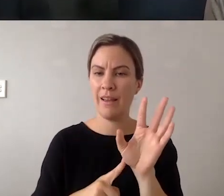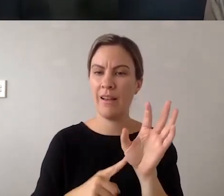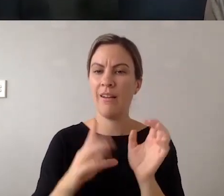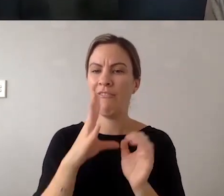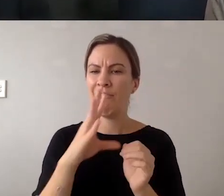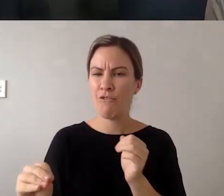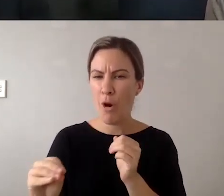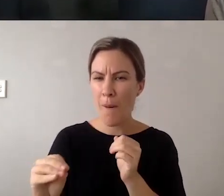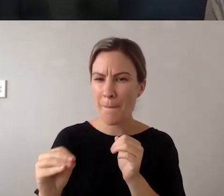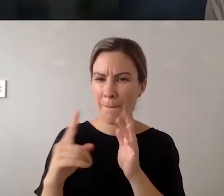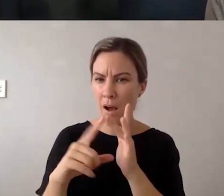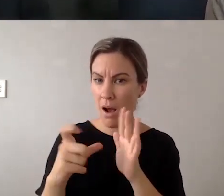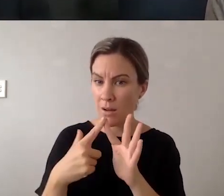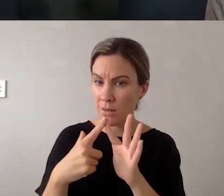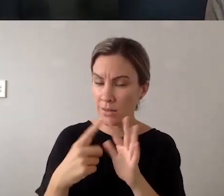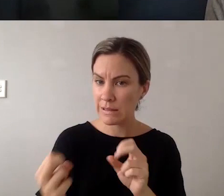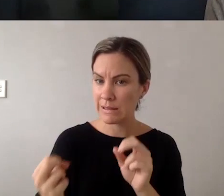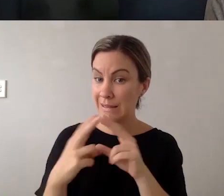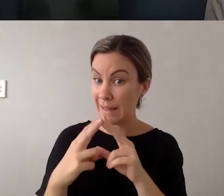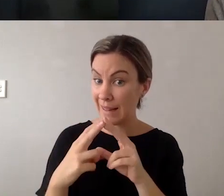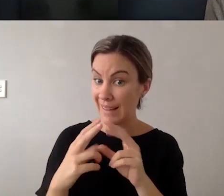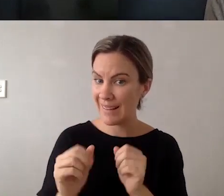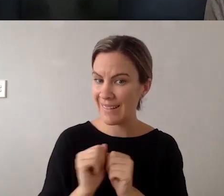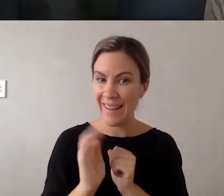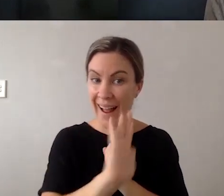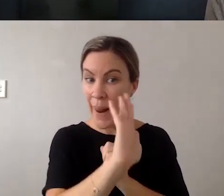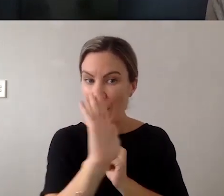from ICE in Sydney. Hi, Anne. Can you hear us? >> Yes. Hi, Kev. How